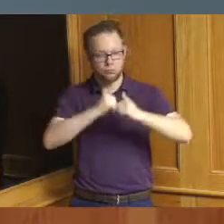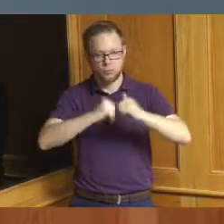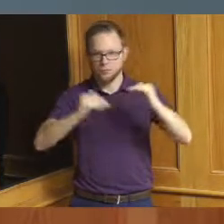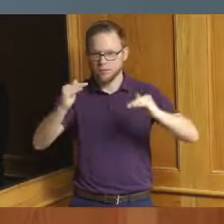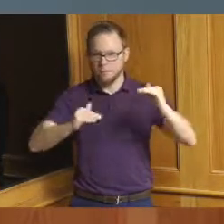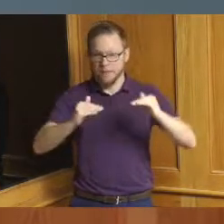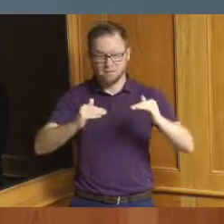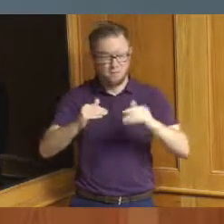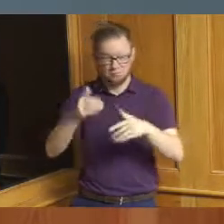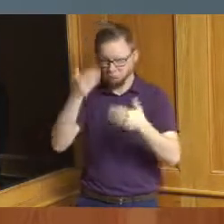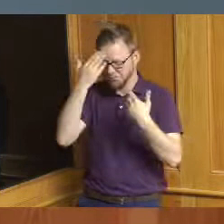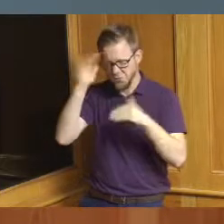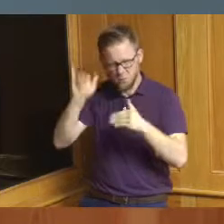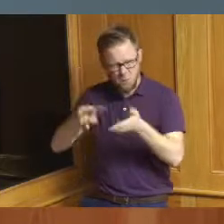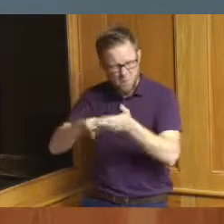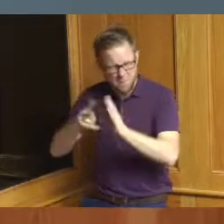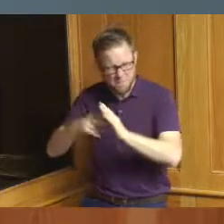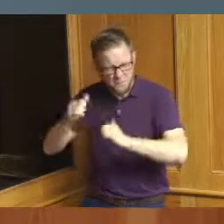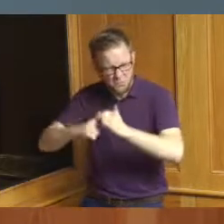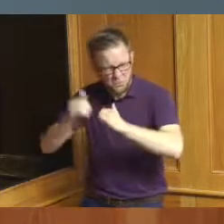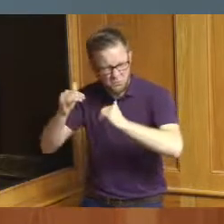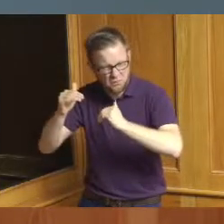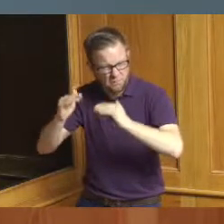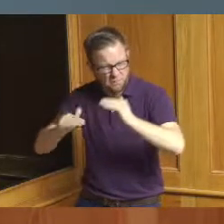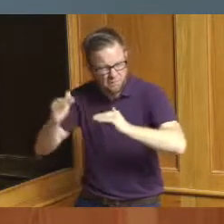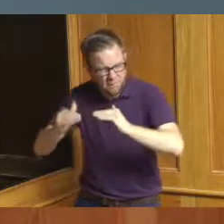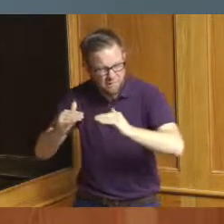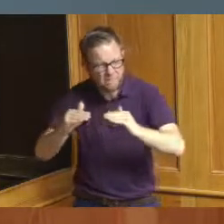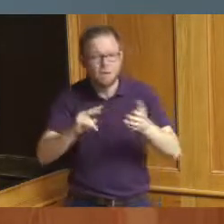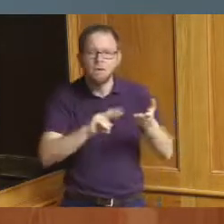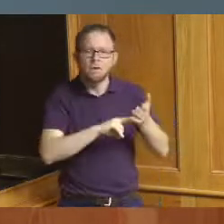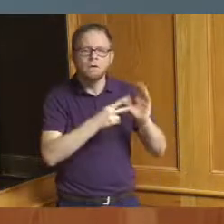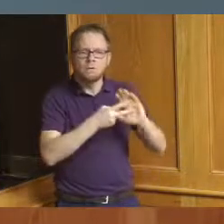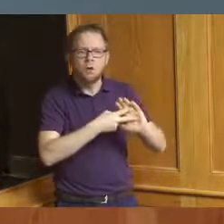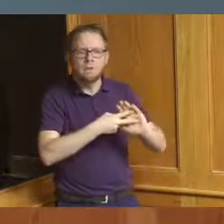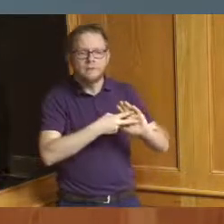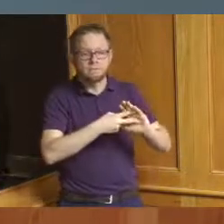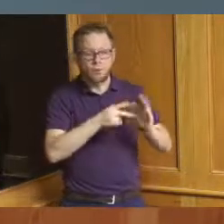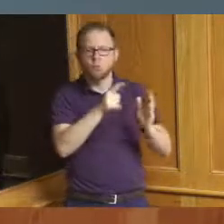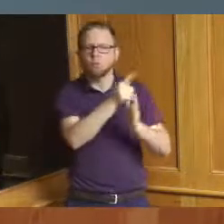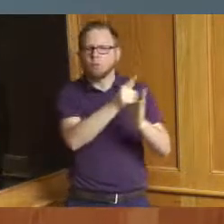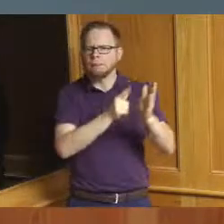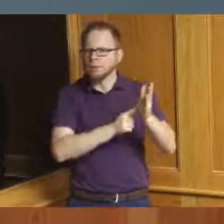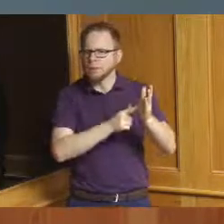we were not only balanced which legally we have to be balanced but structurally means we can add some